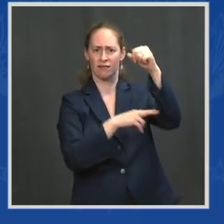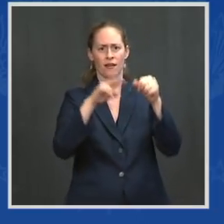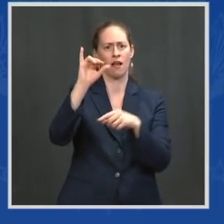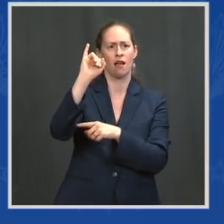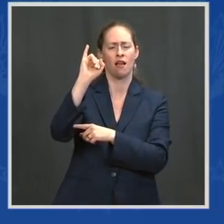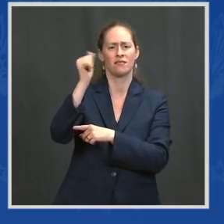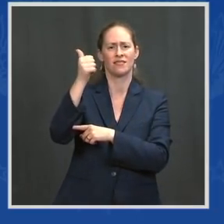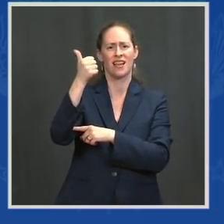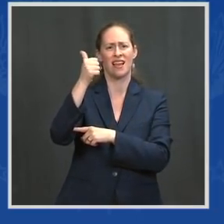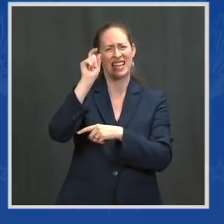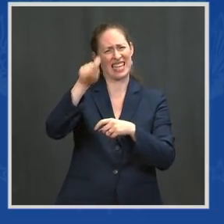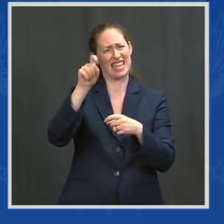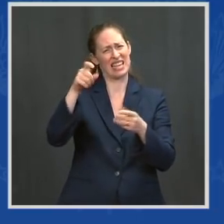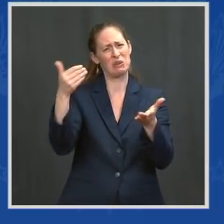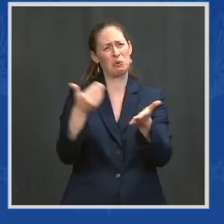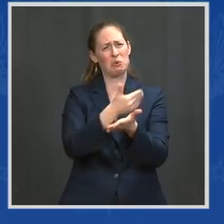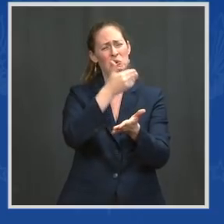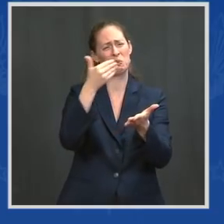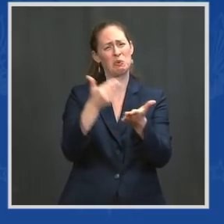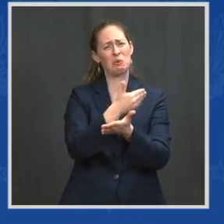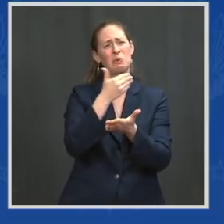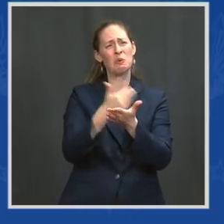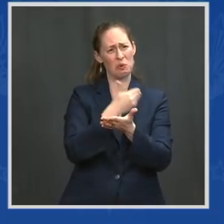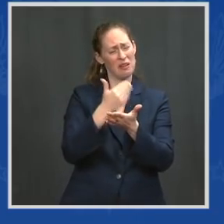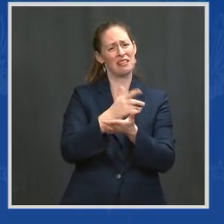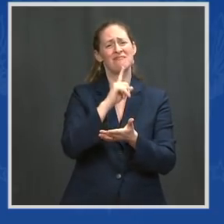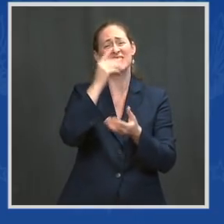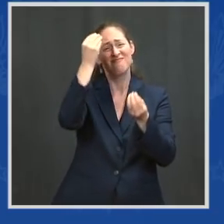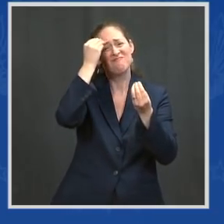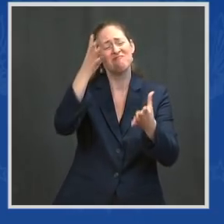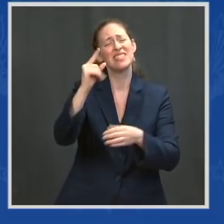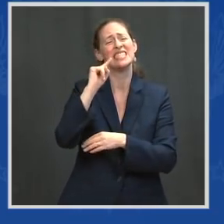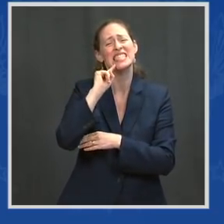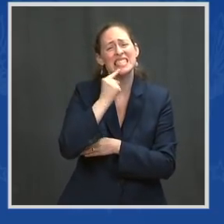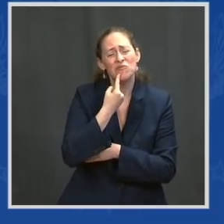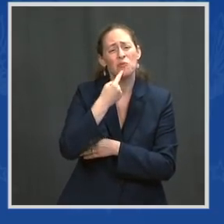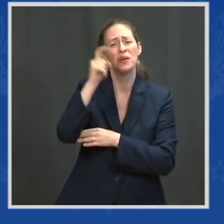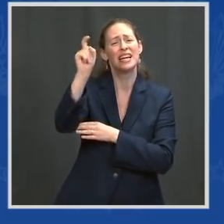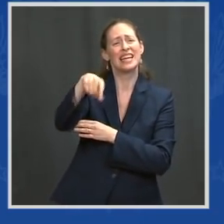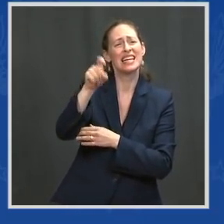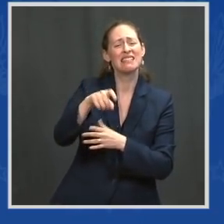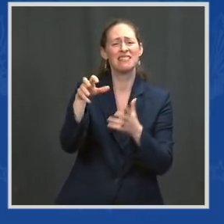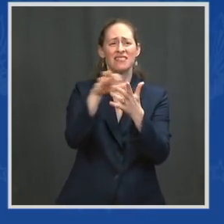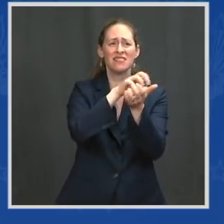need to support disaster relief for Southwest Louisiana.